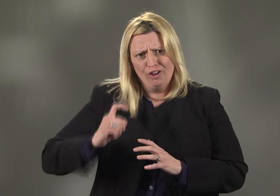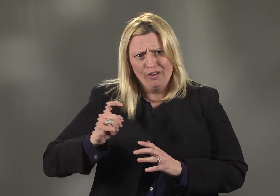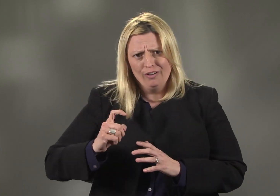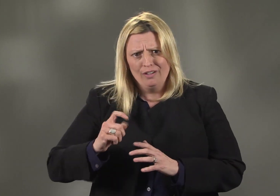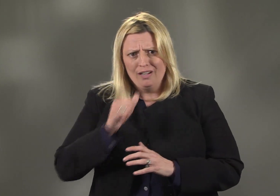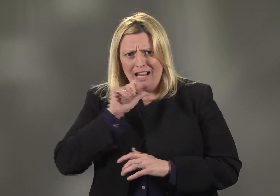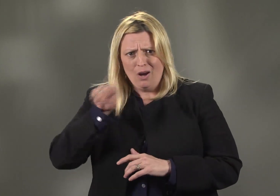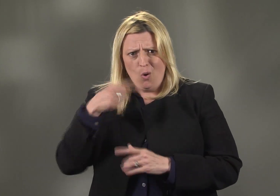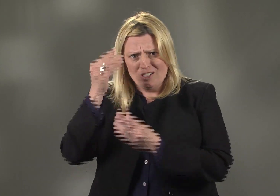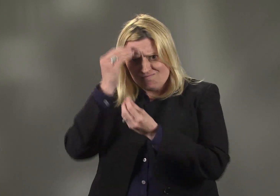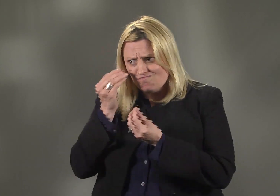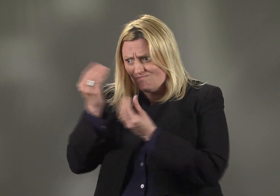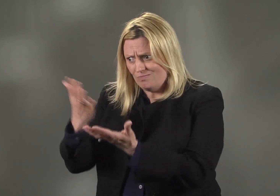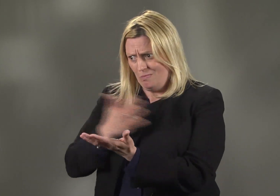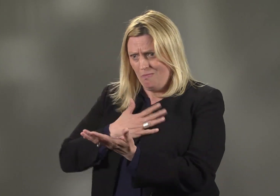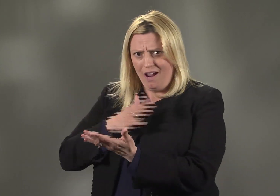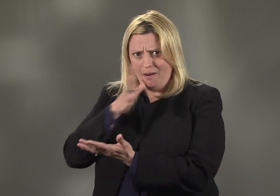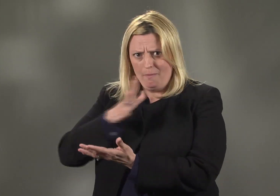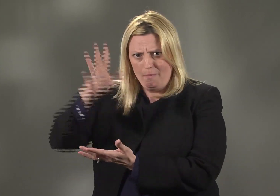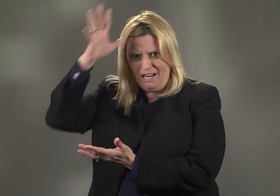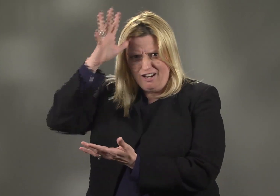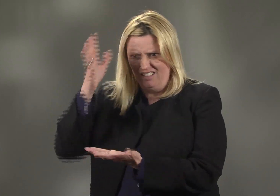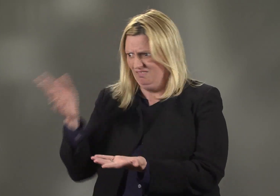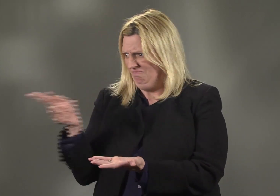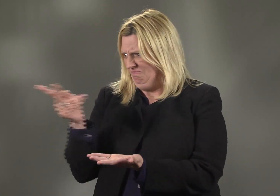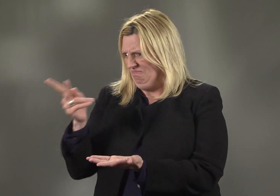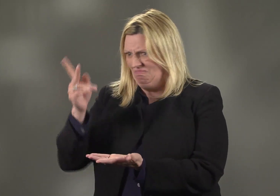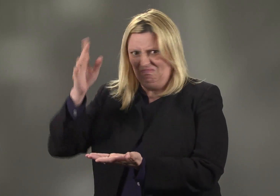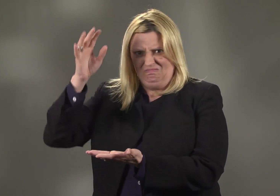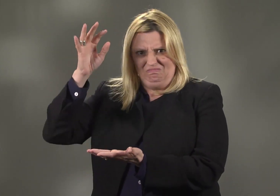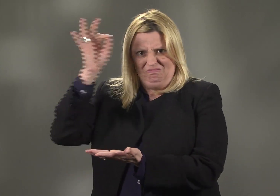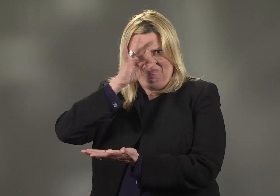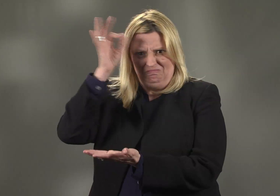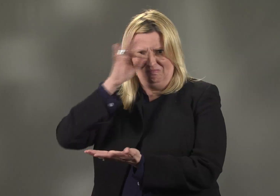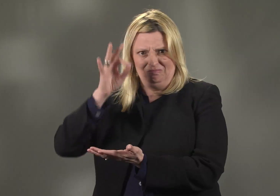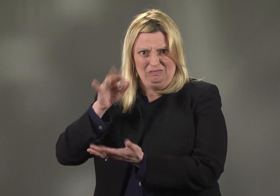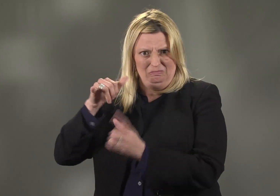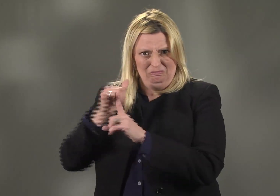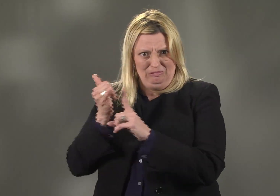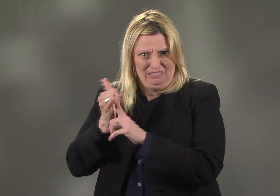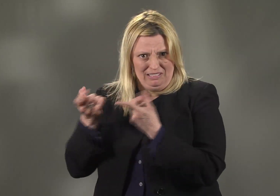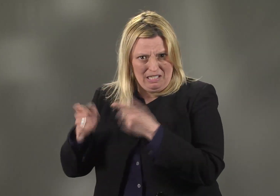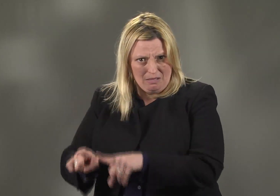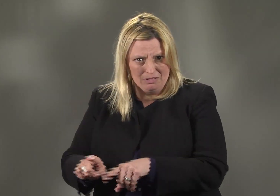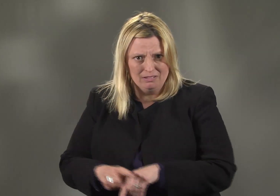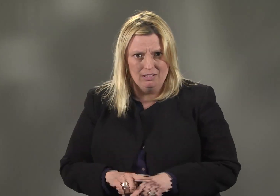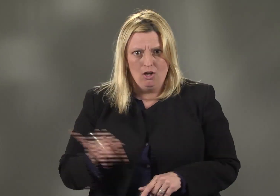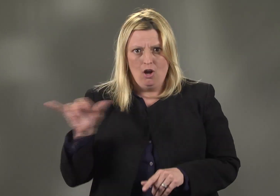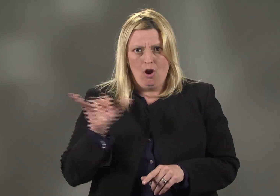Instead, the teacher should have not only shared this information with my parents, who were clueless about the bullying,